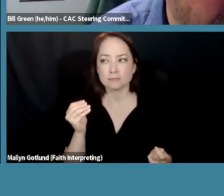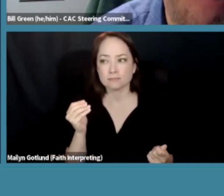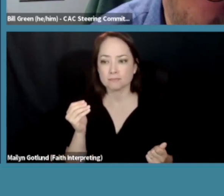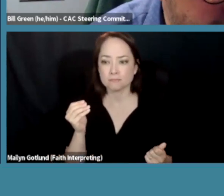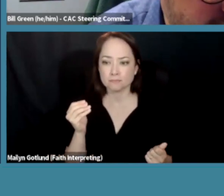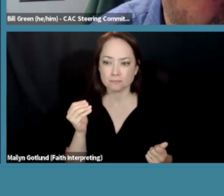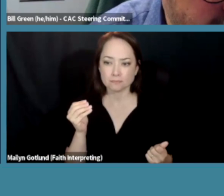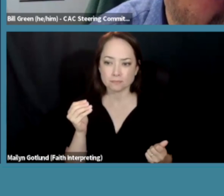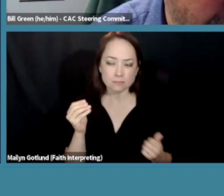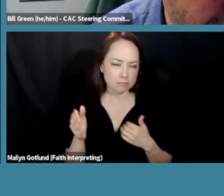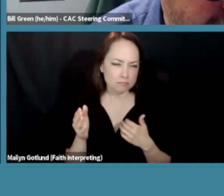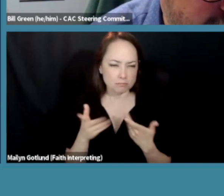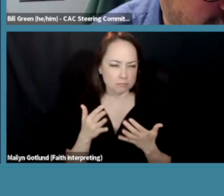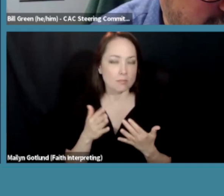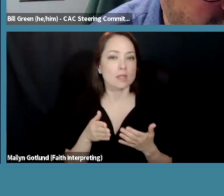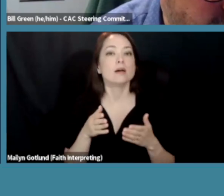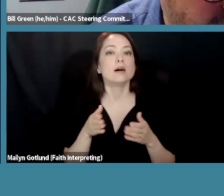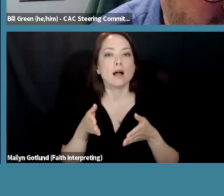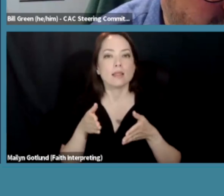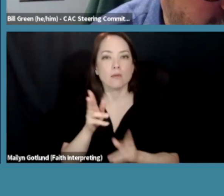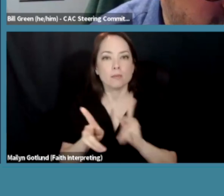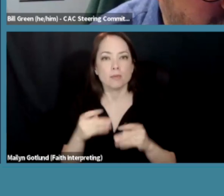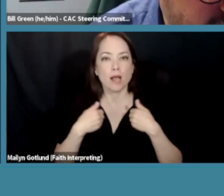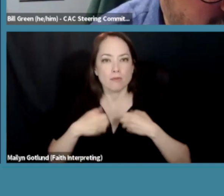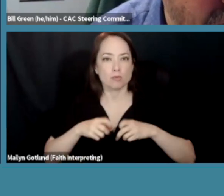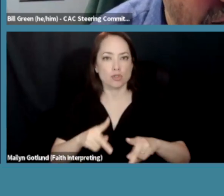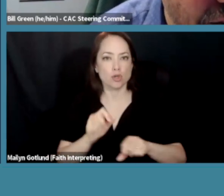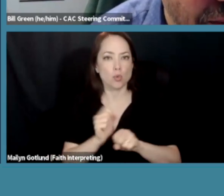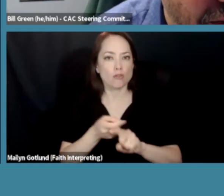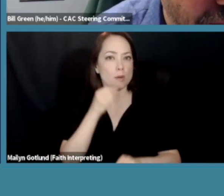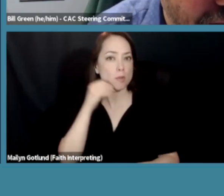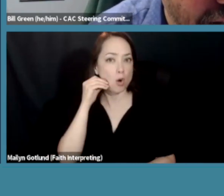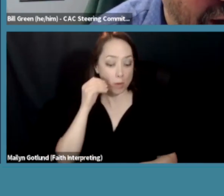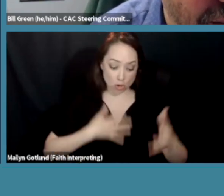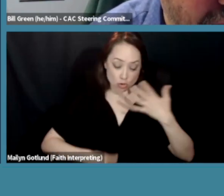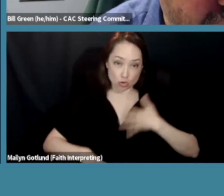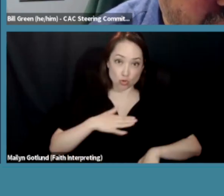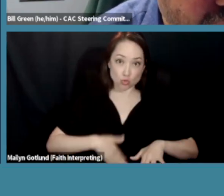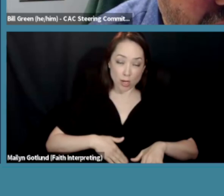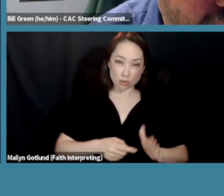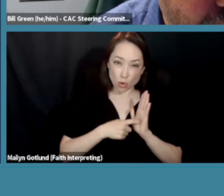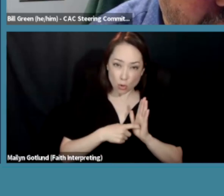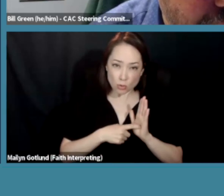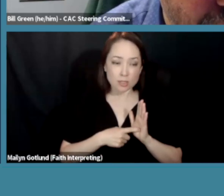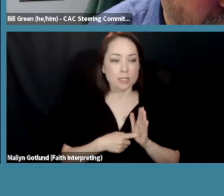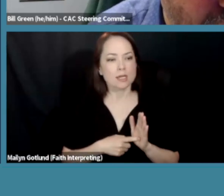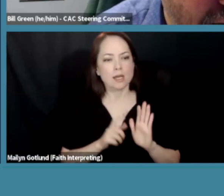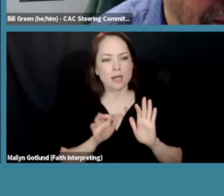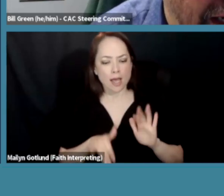Letting people have the chance to work from home. Dress codes can also be a great way of thinking about how we can be more